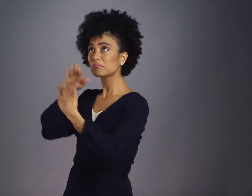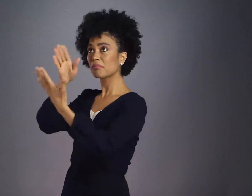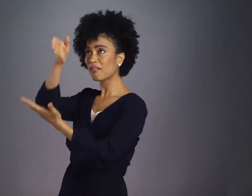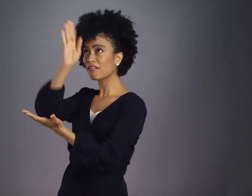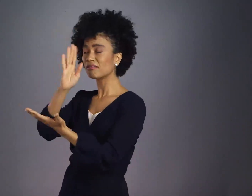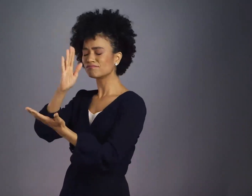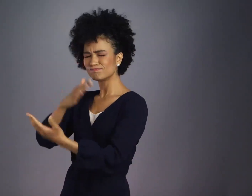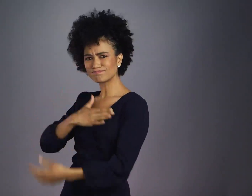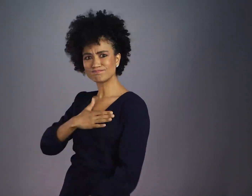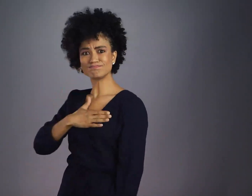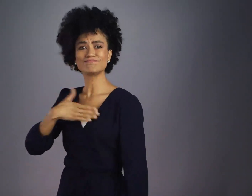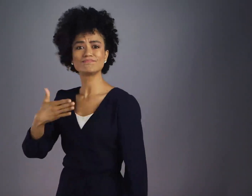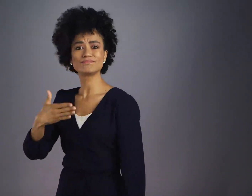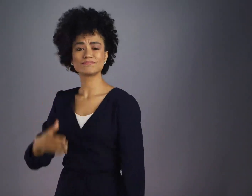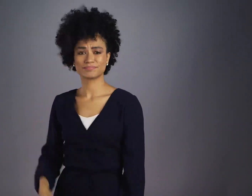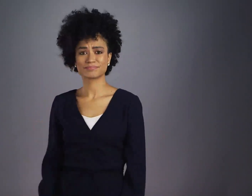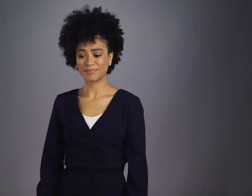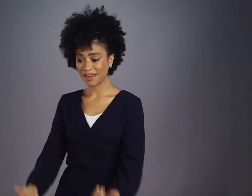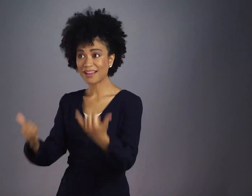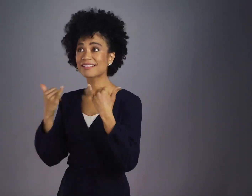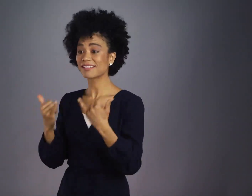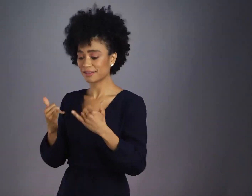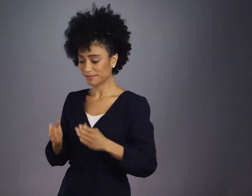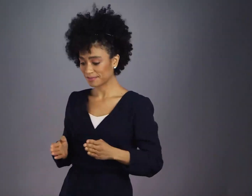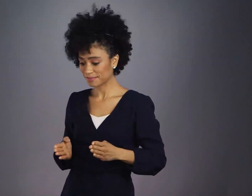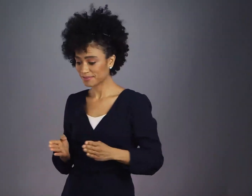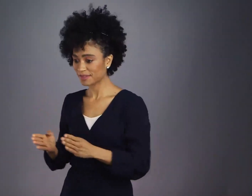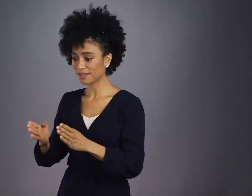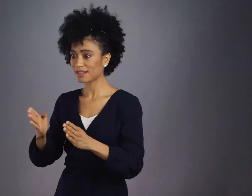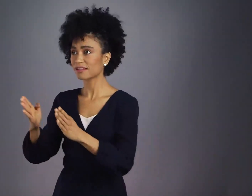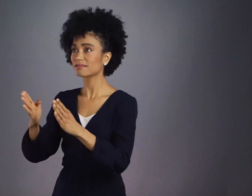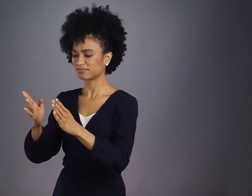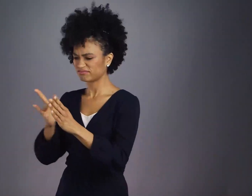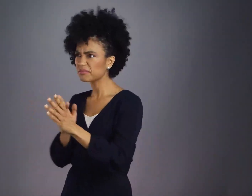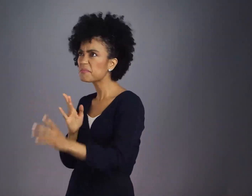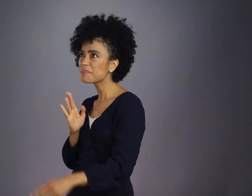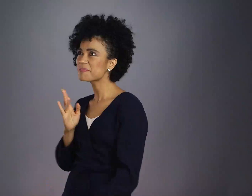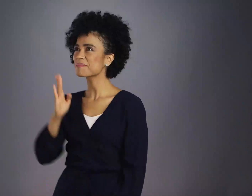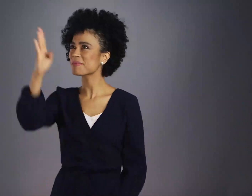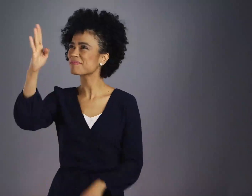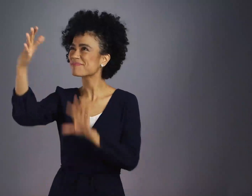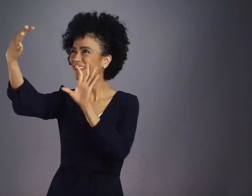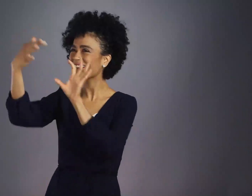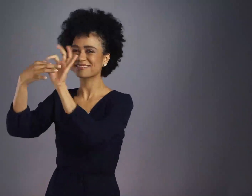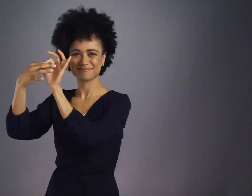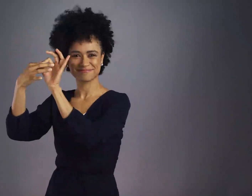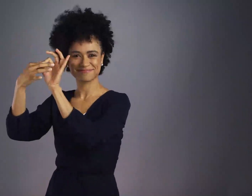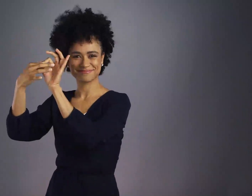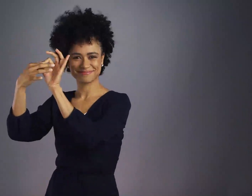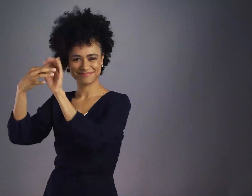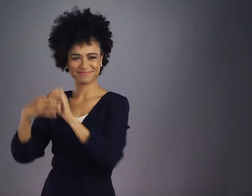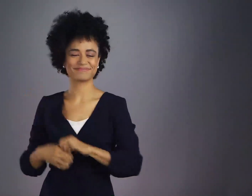This brings us to the Fifth Step in the program of recovery mentioned in the preceding chapter.